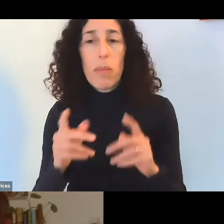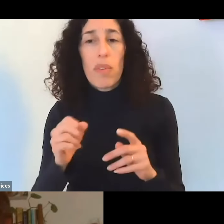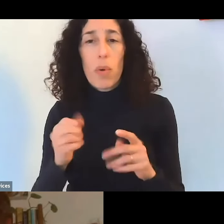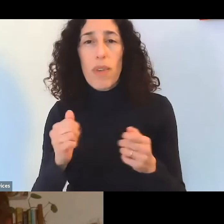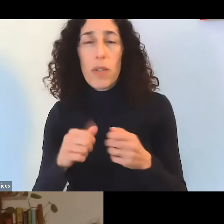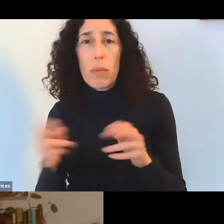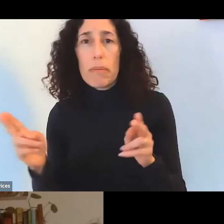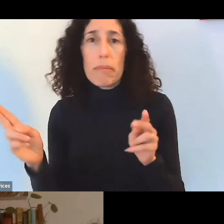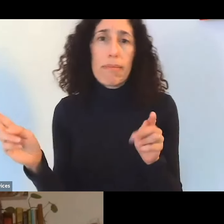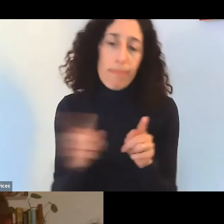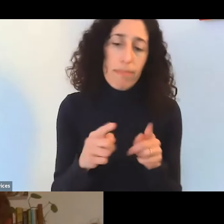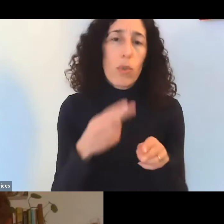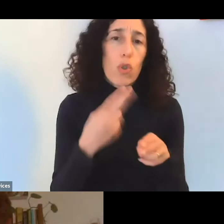So we have a little under 20 minutes left. I asked for everybody with verbal questions to keep them concise and we're going to try to get to as many people as possible in the remaining 20 minutes. Because we have a hard stop at 4:00. So I want to call attention to a Q&A that I just answered regarding eligibility for home care providers that do not have a specific form of identification.